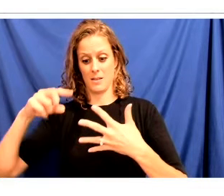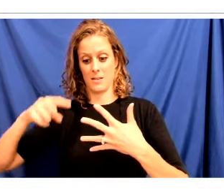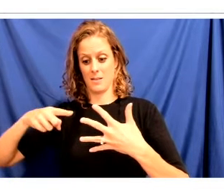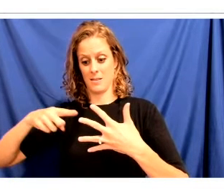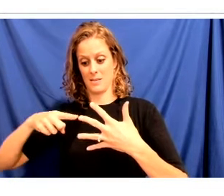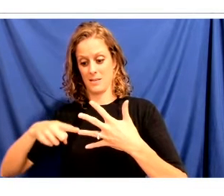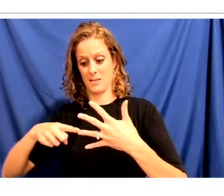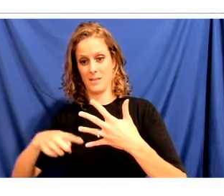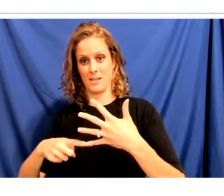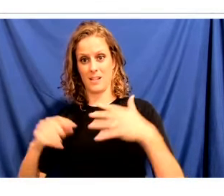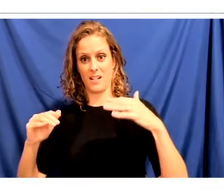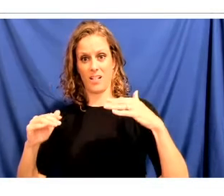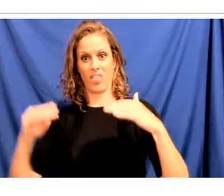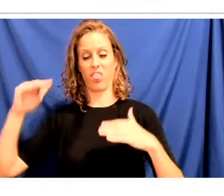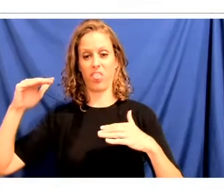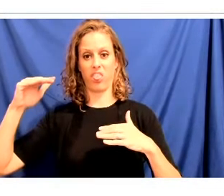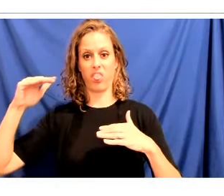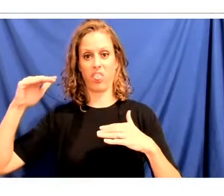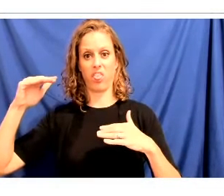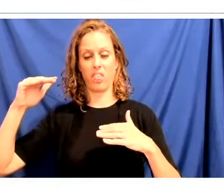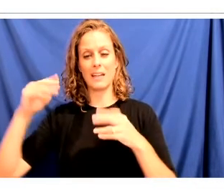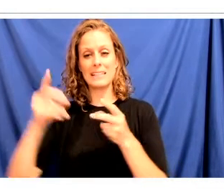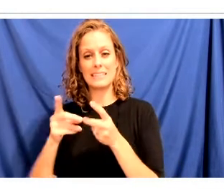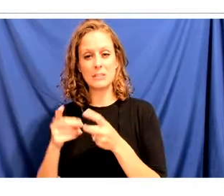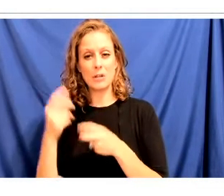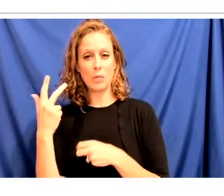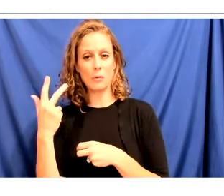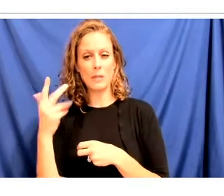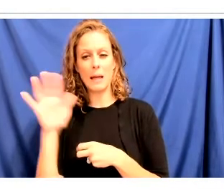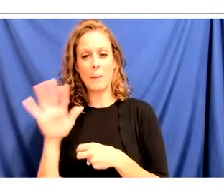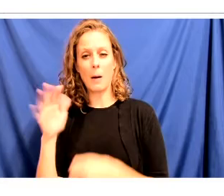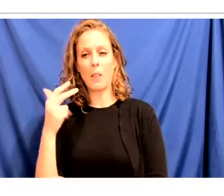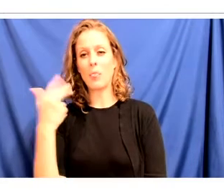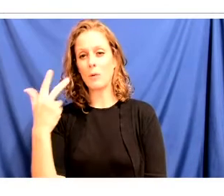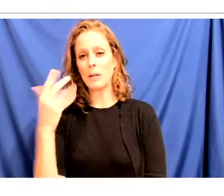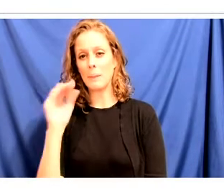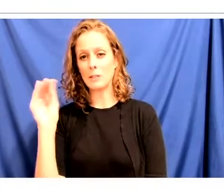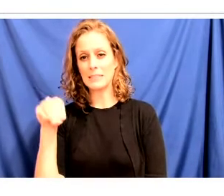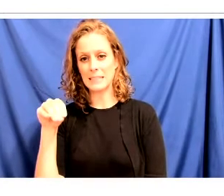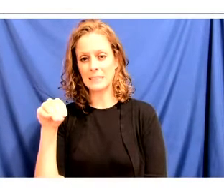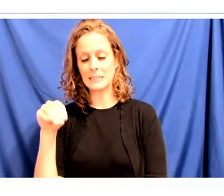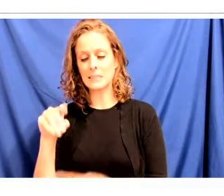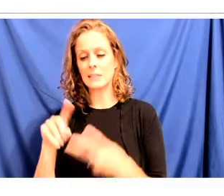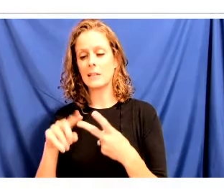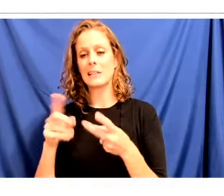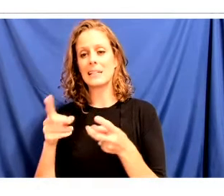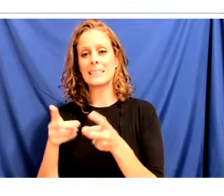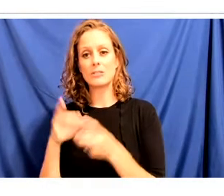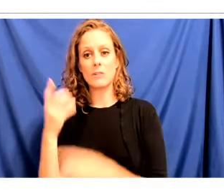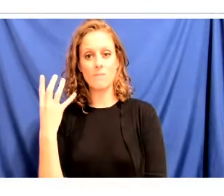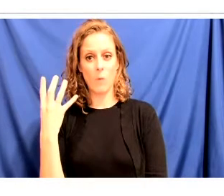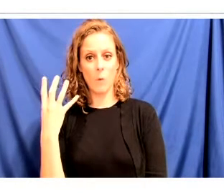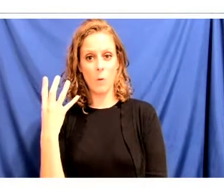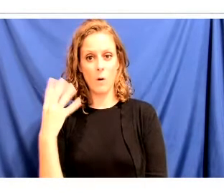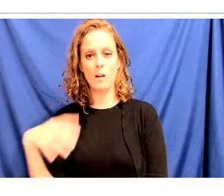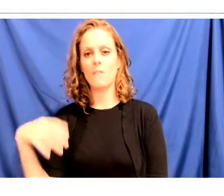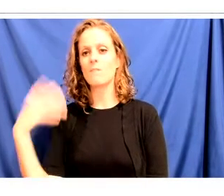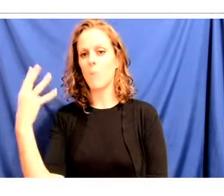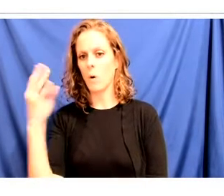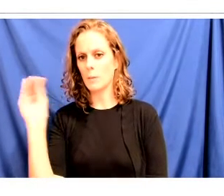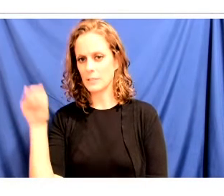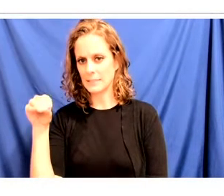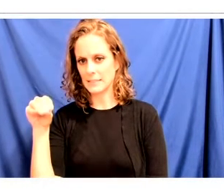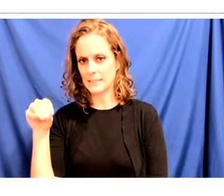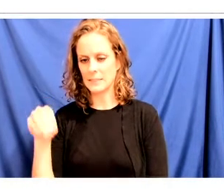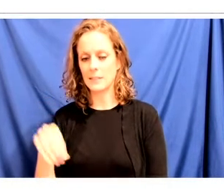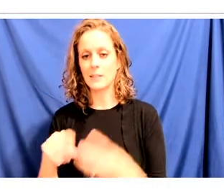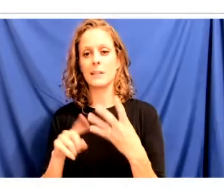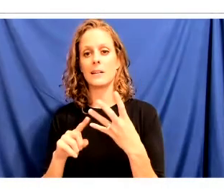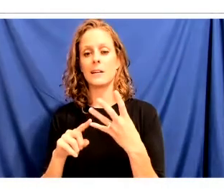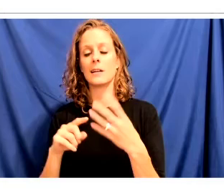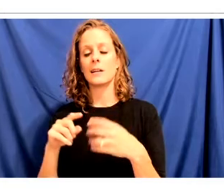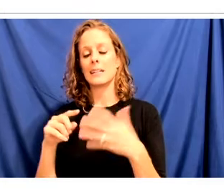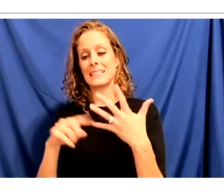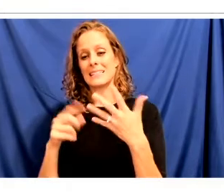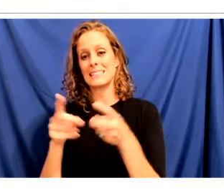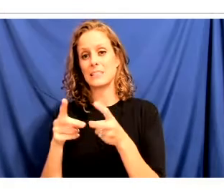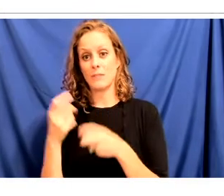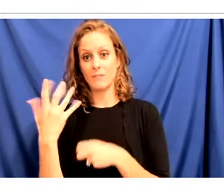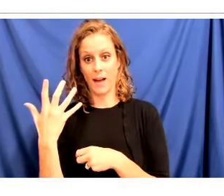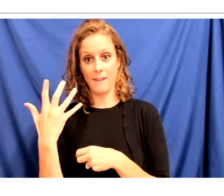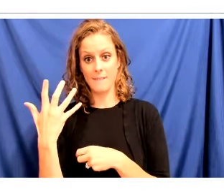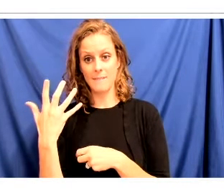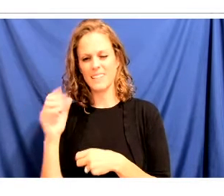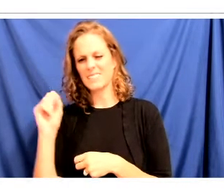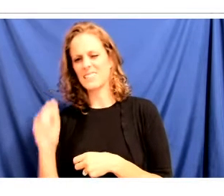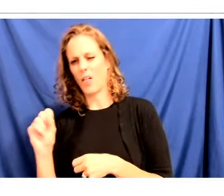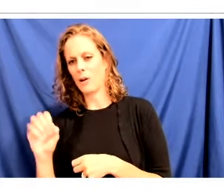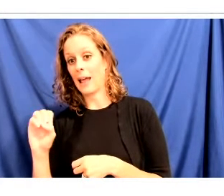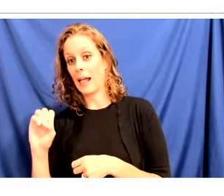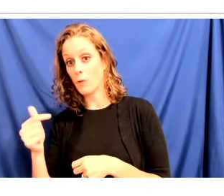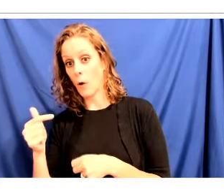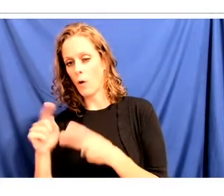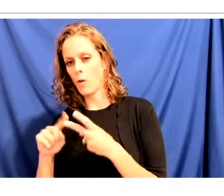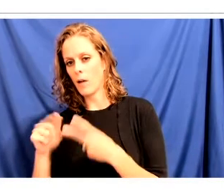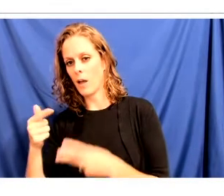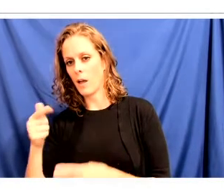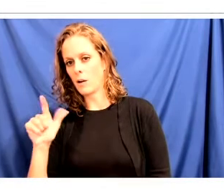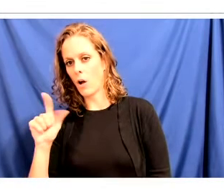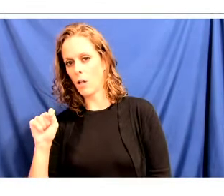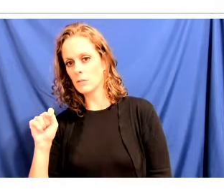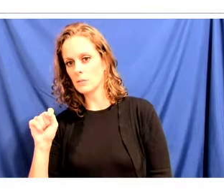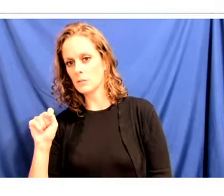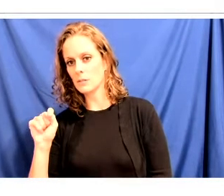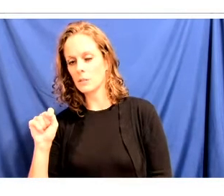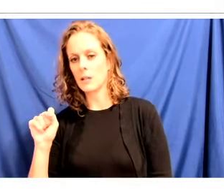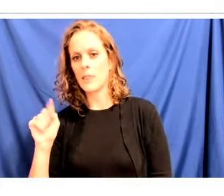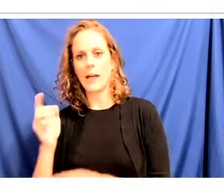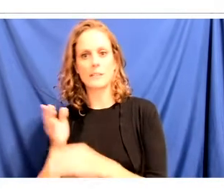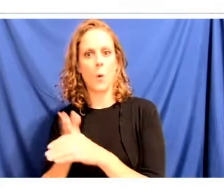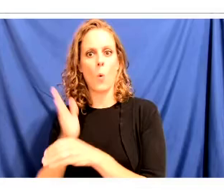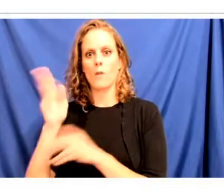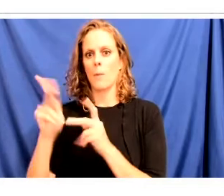Balance district three by about 3% district four by 4% and district five, which is the southern district, including outgrown grove and gold, that is, that is a district that's overpopulated so.